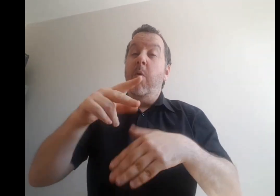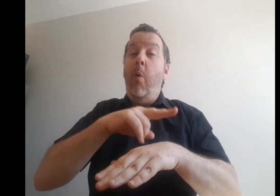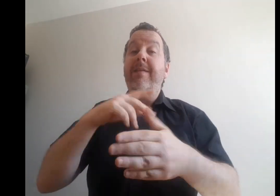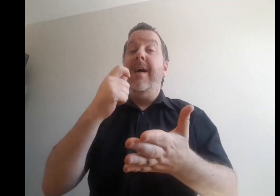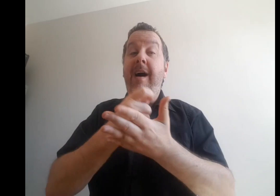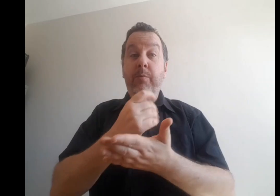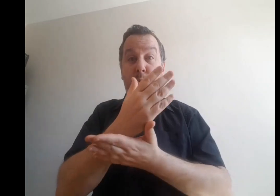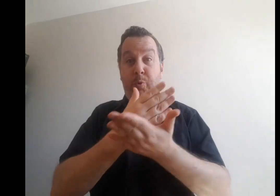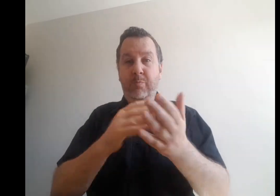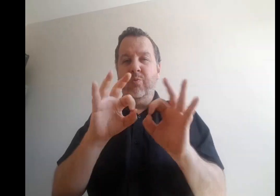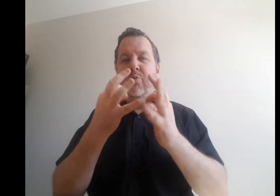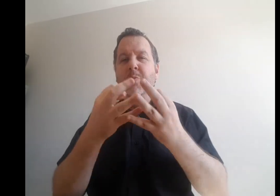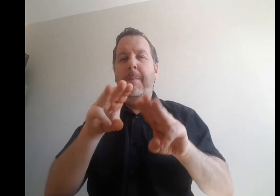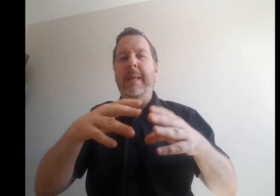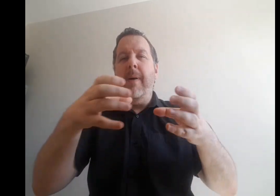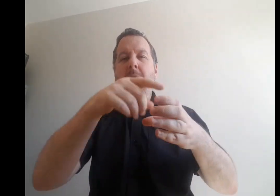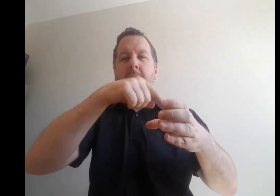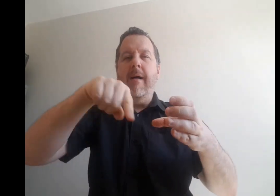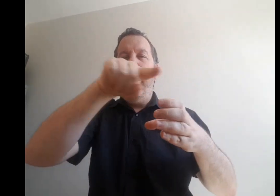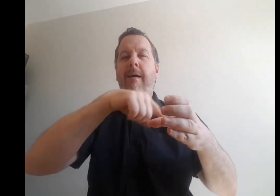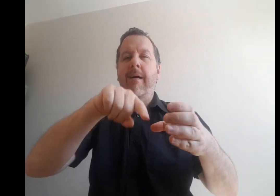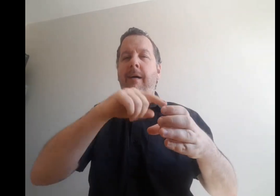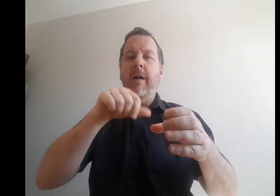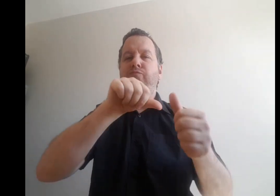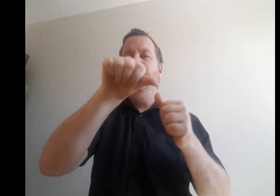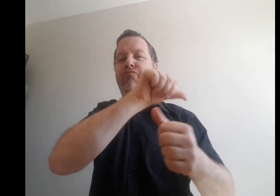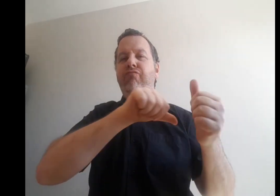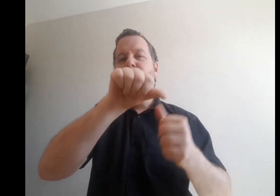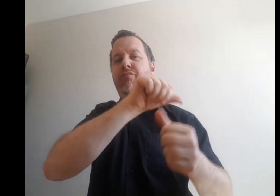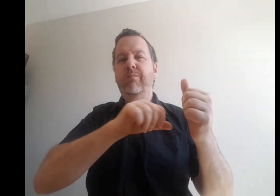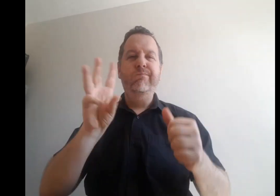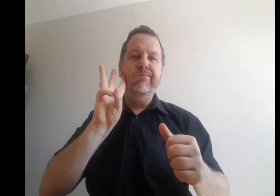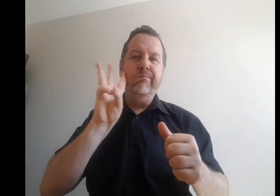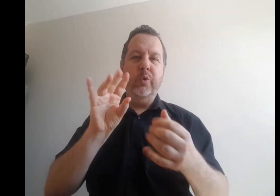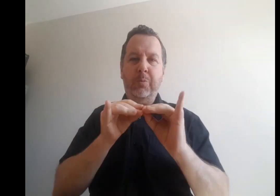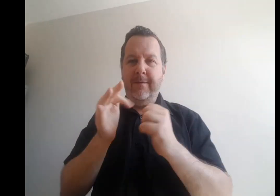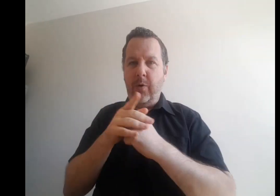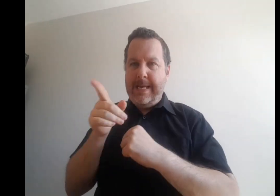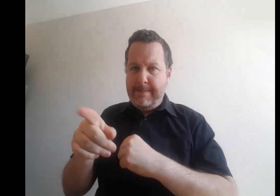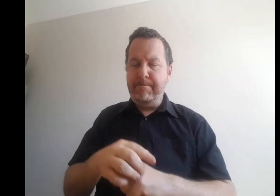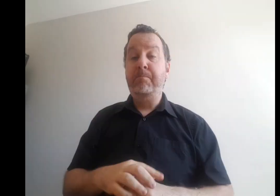So eventually there was a small group of people who would alternate doing interpreting for Patrick.